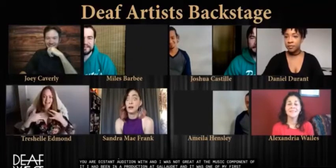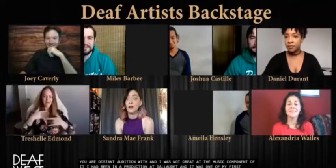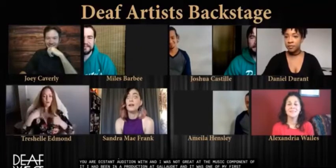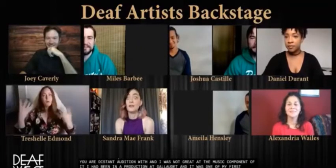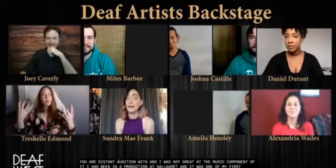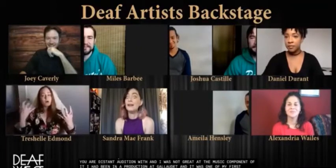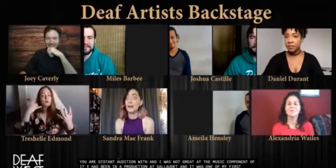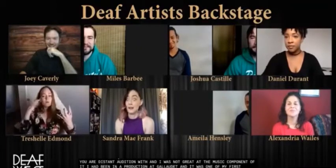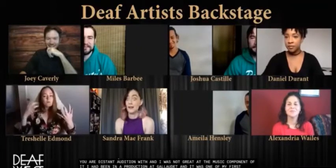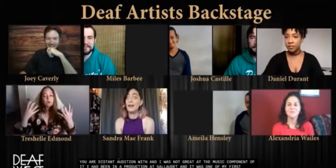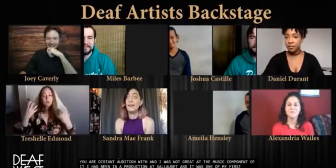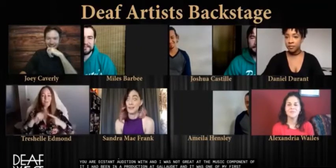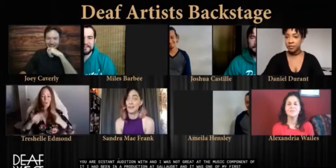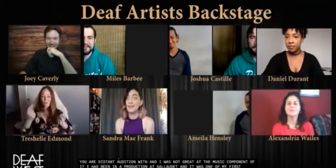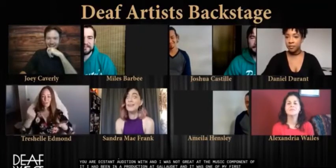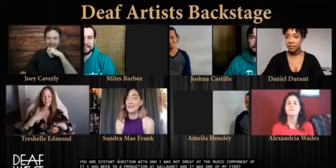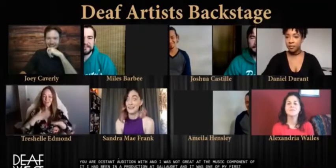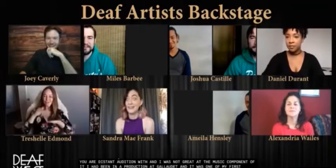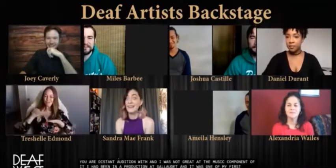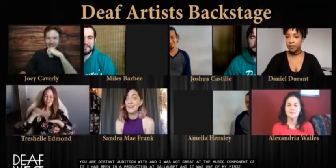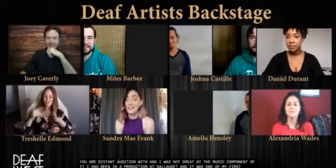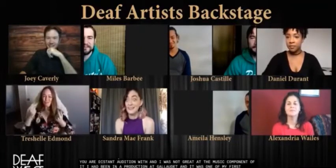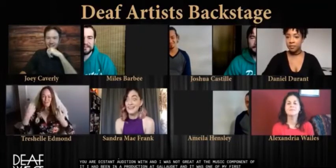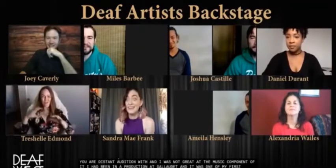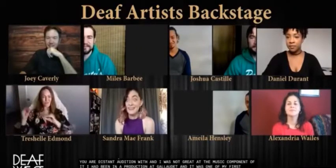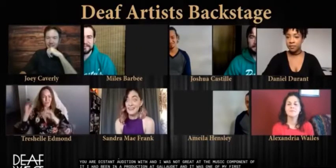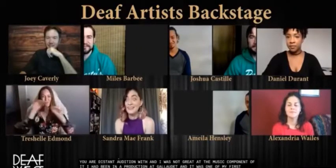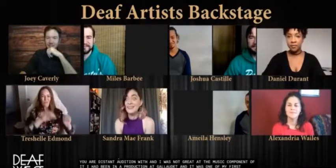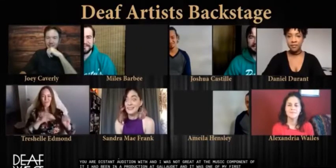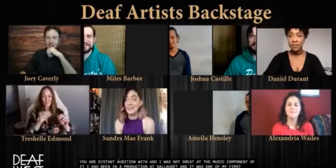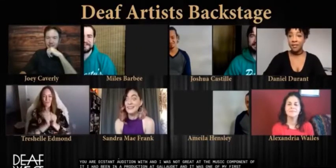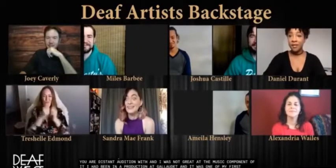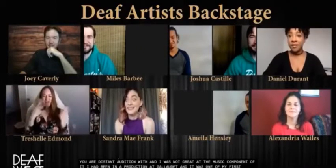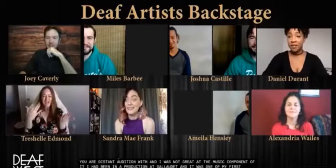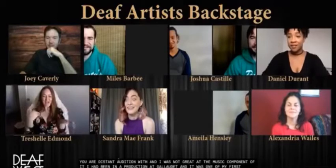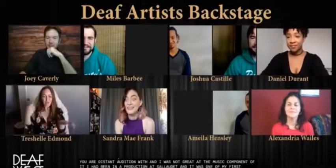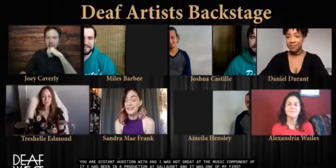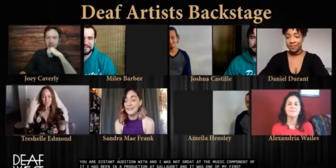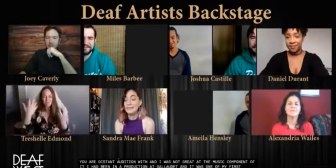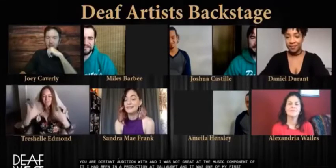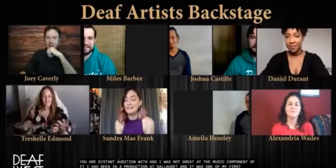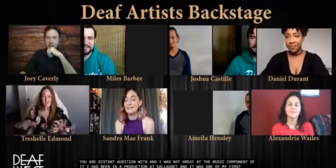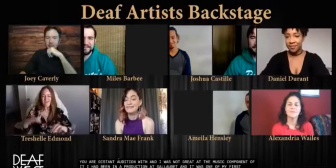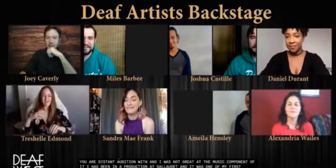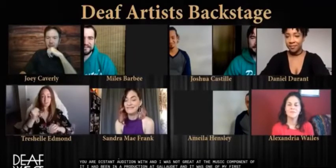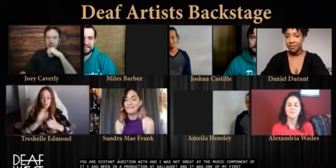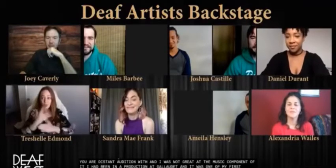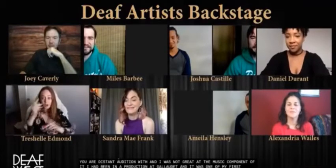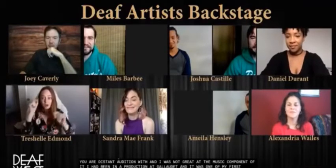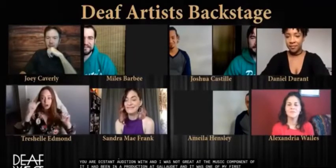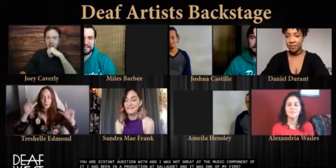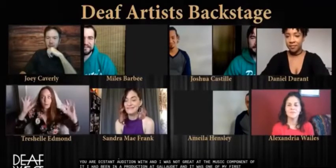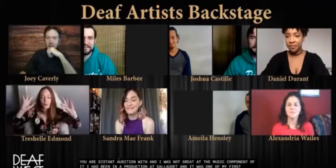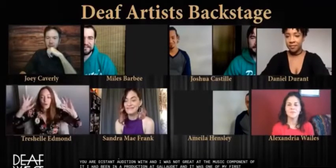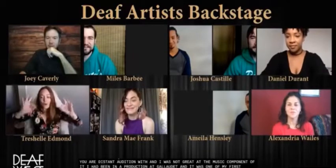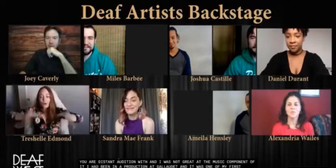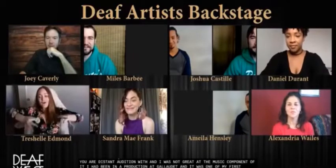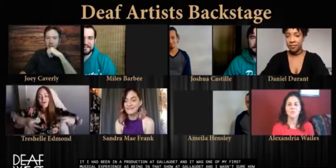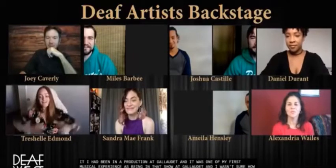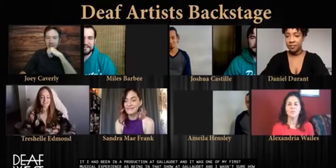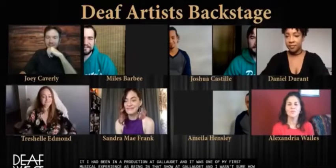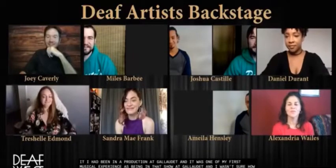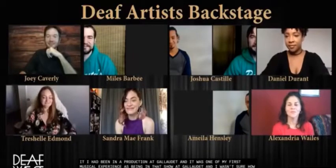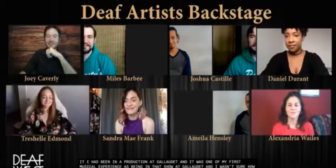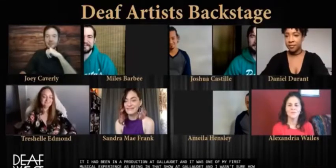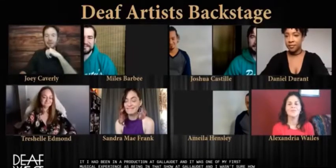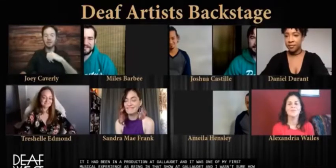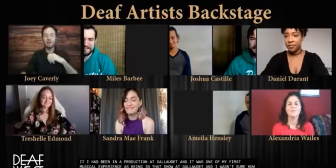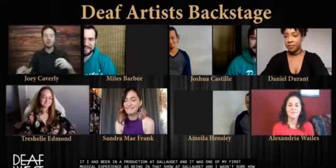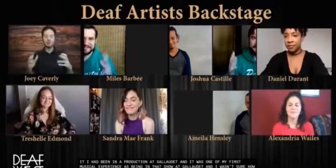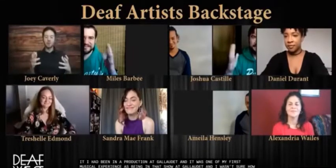And I knew that I wanted to be a part of this, but I didn't necessarily want to move to LA,